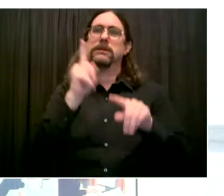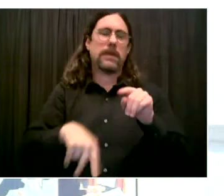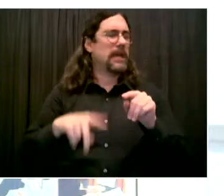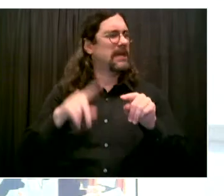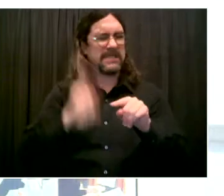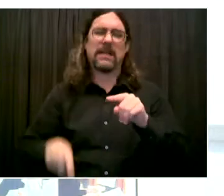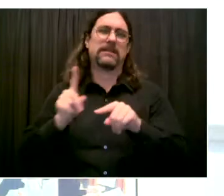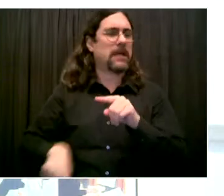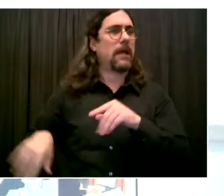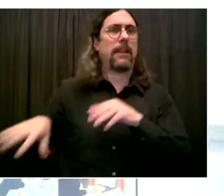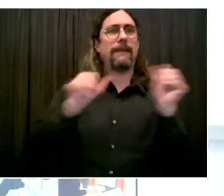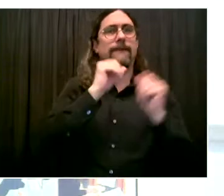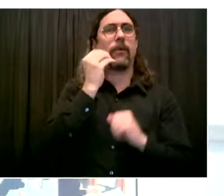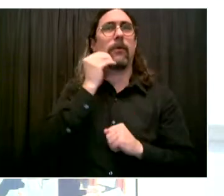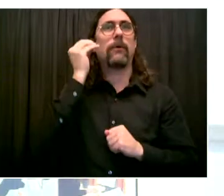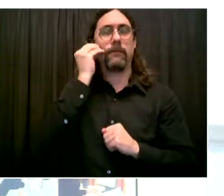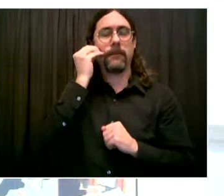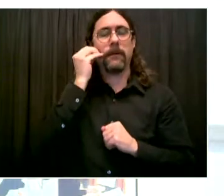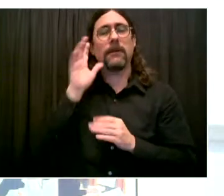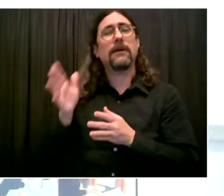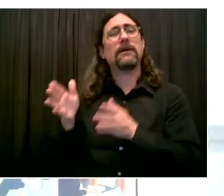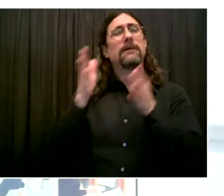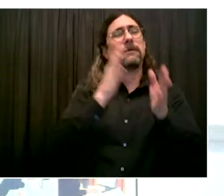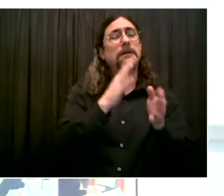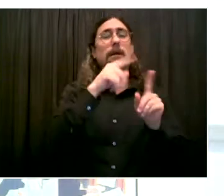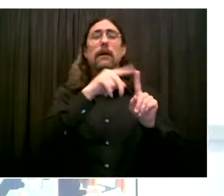HOME EEVEEVN WITH VERY SIGGINIFCANT AMOUNT OF